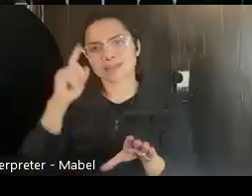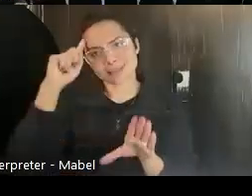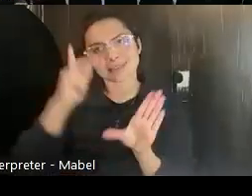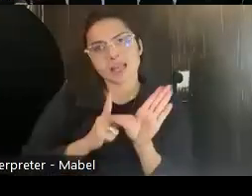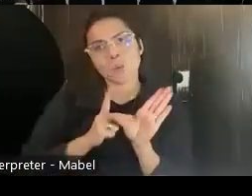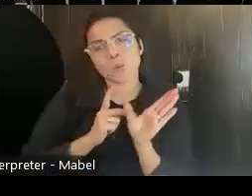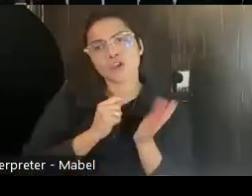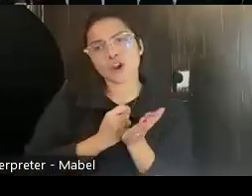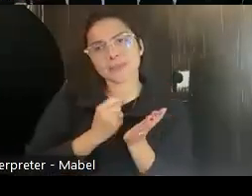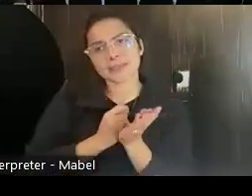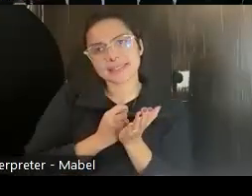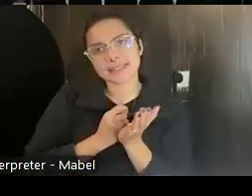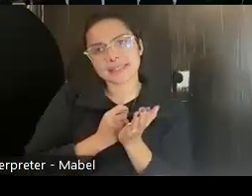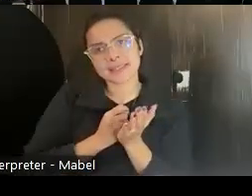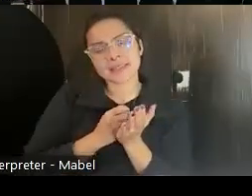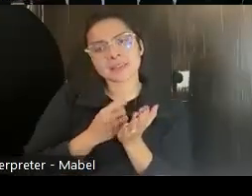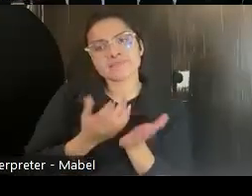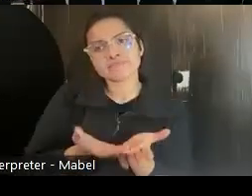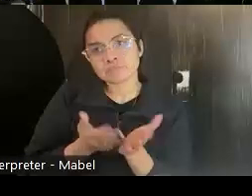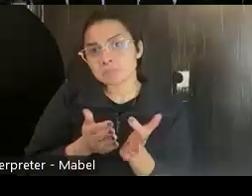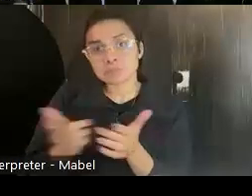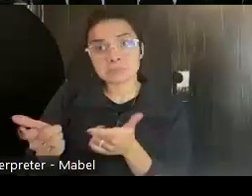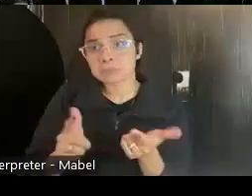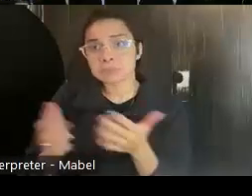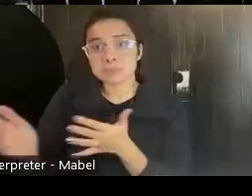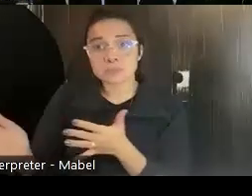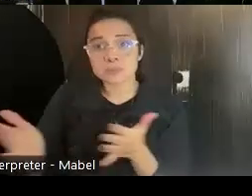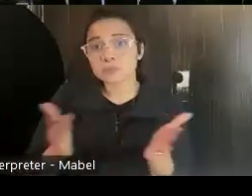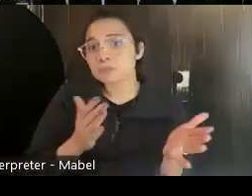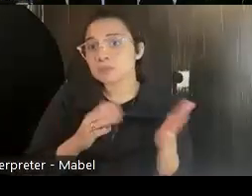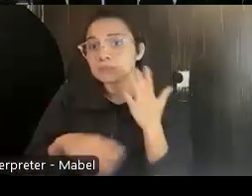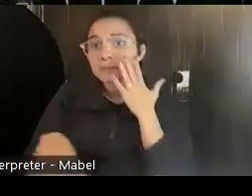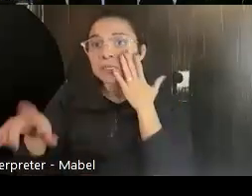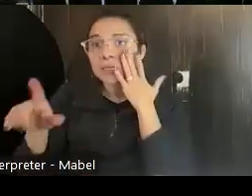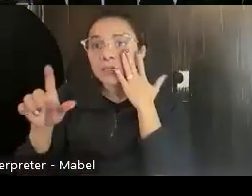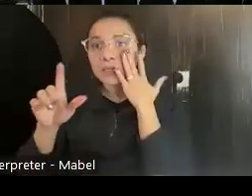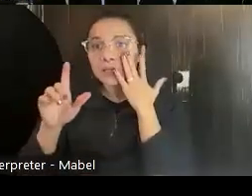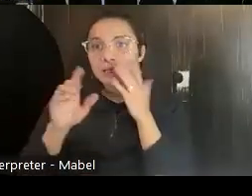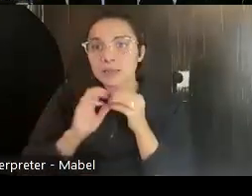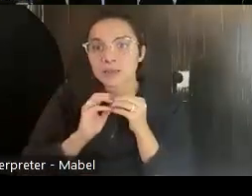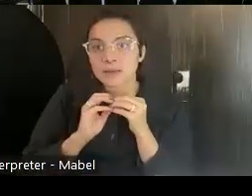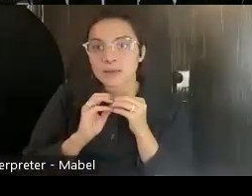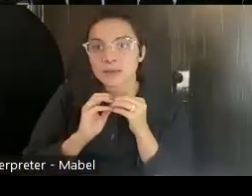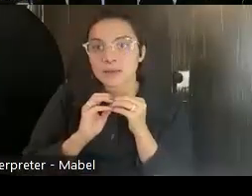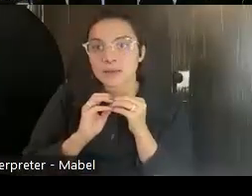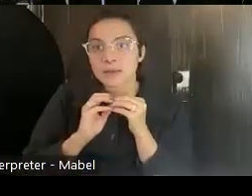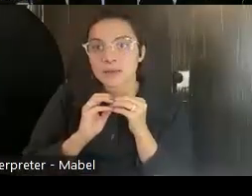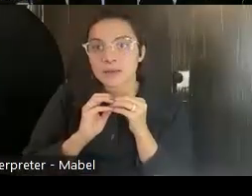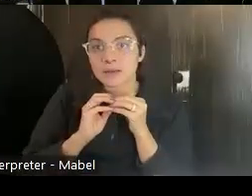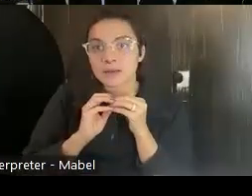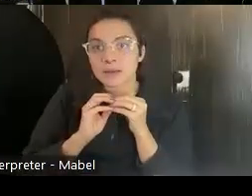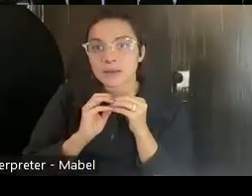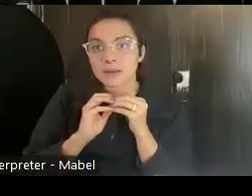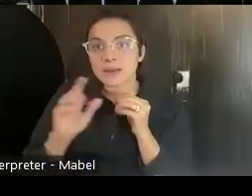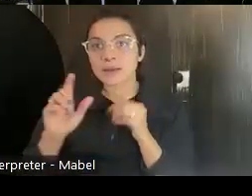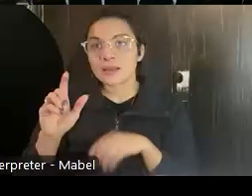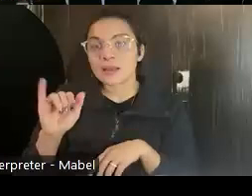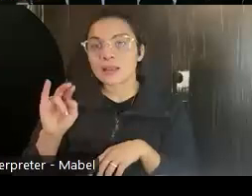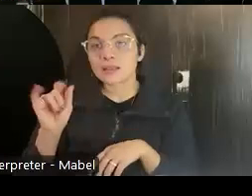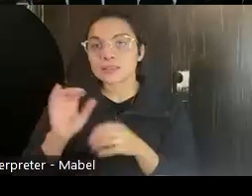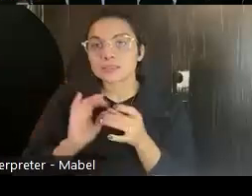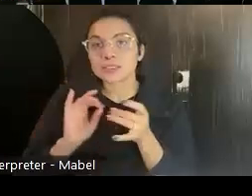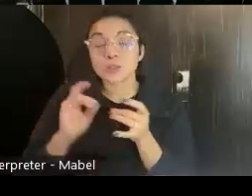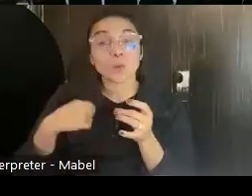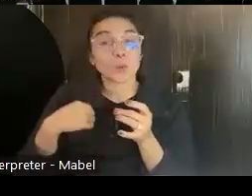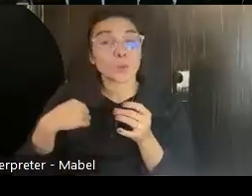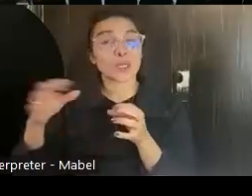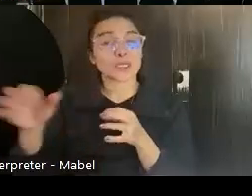to um so uh we uh take a portion of the kids that we see in the Urgent Care are referred